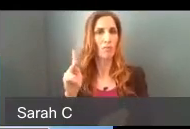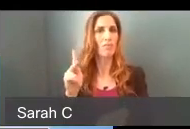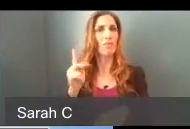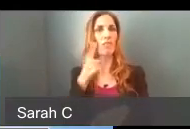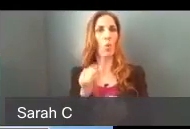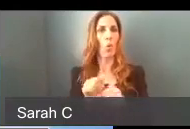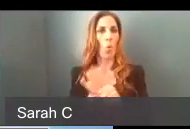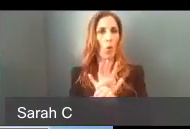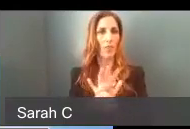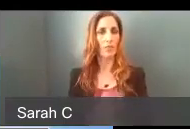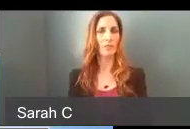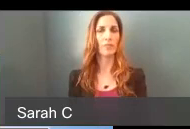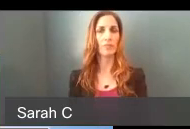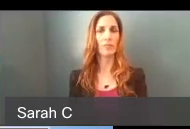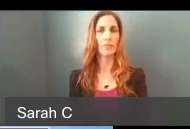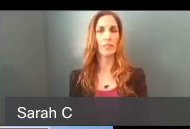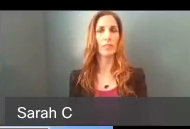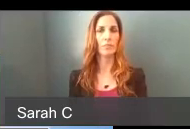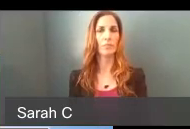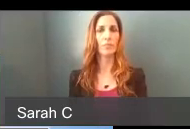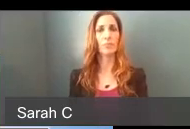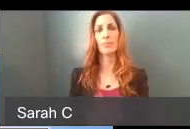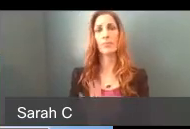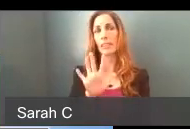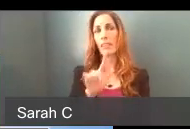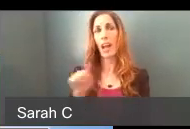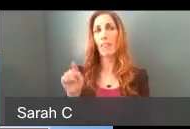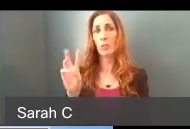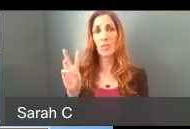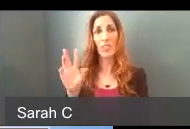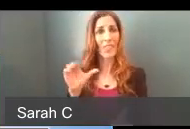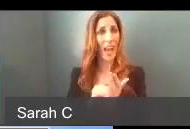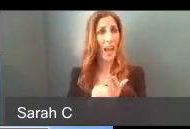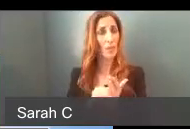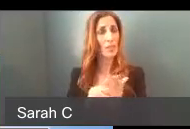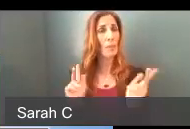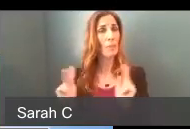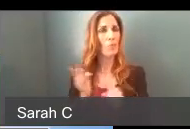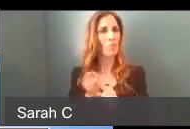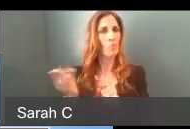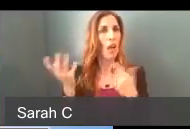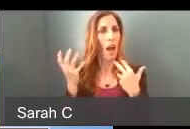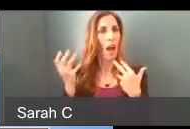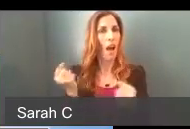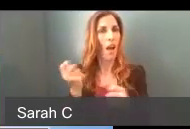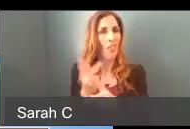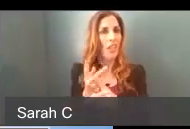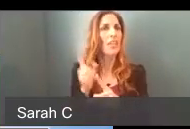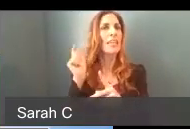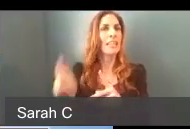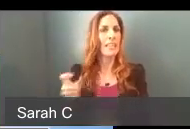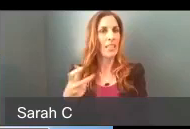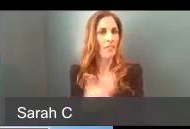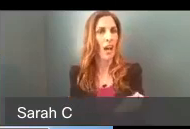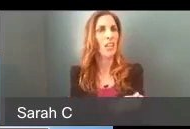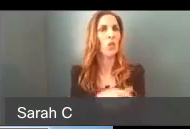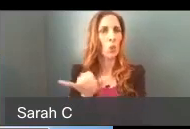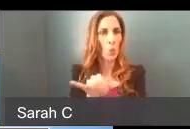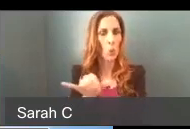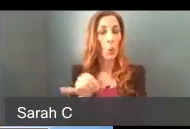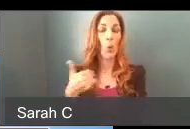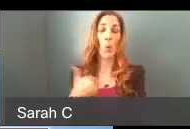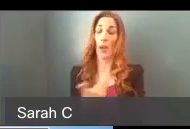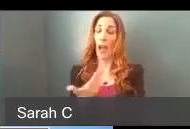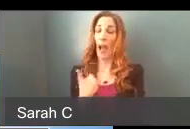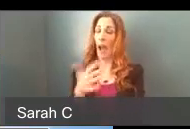5,000 and 6,000 health care personnel that need to be vaccinated. So we have still about 250,000-255,000